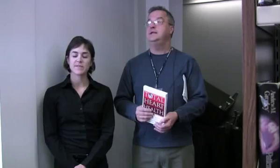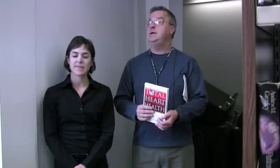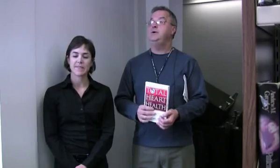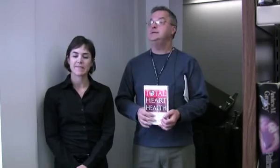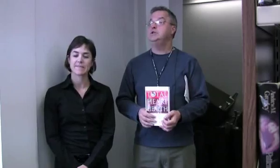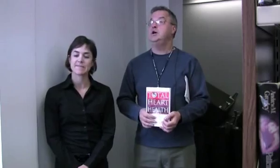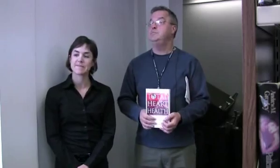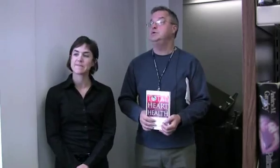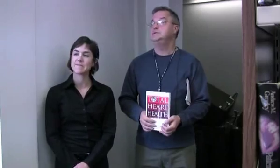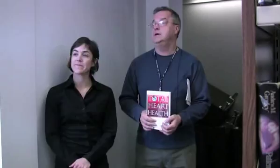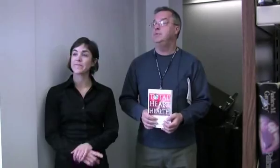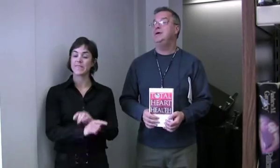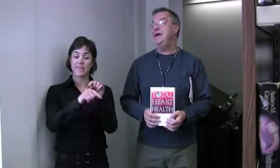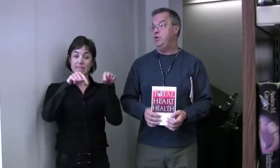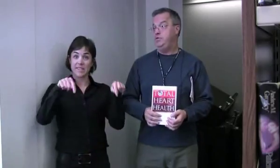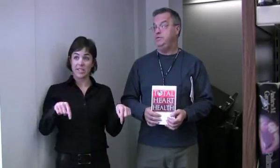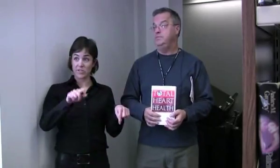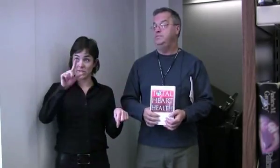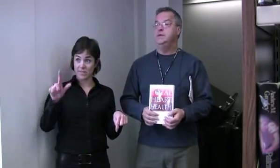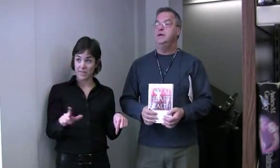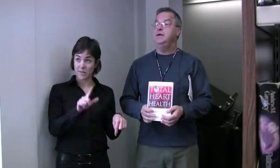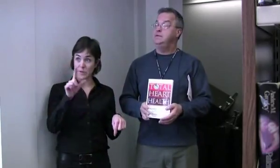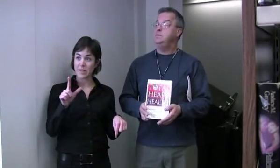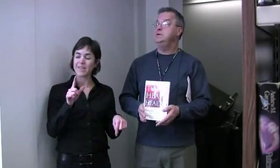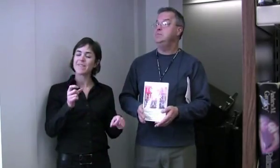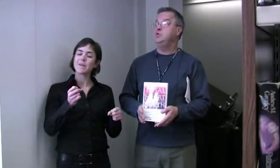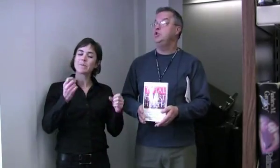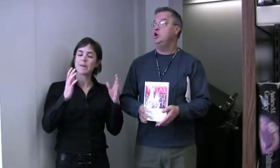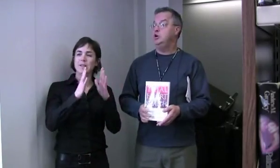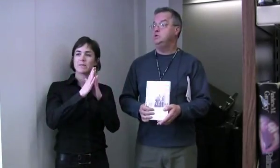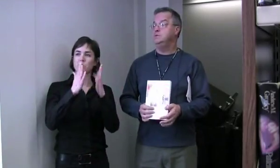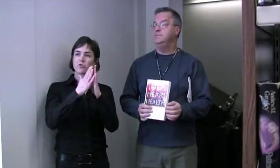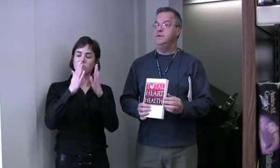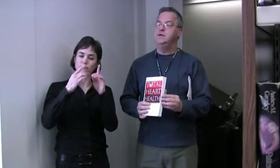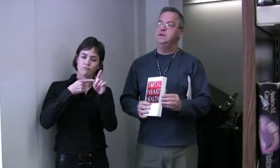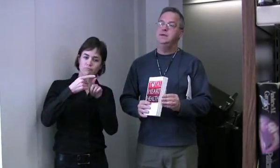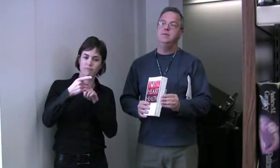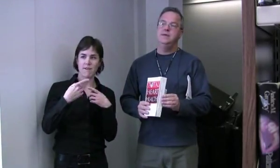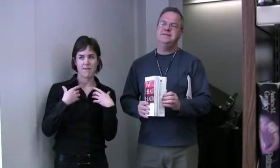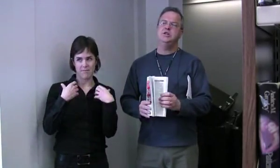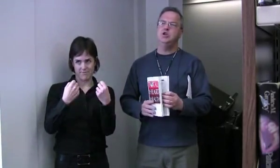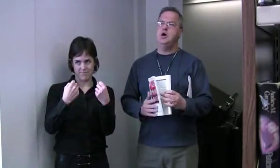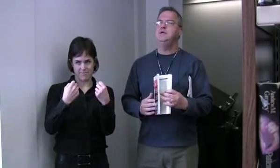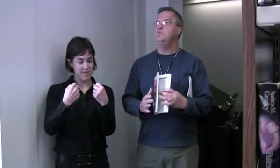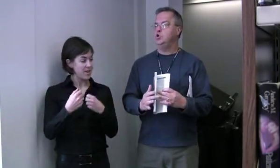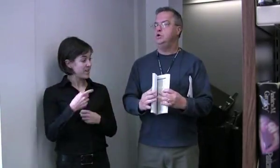The library has a lot of books about health.